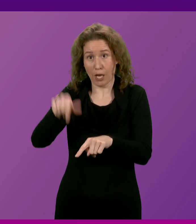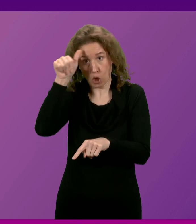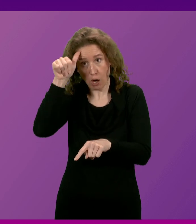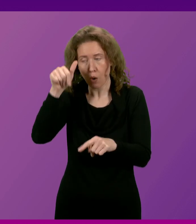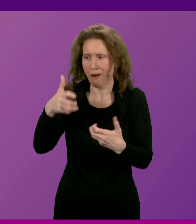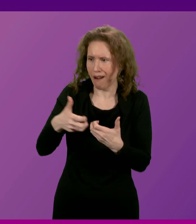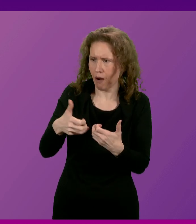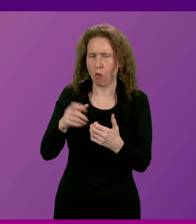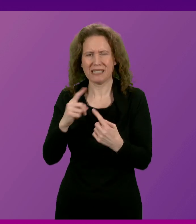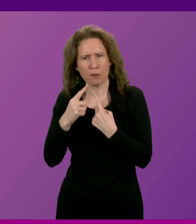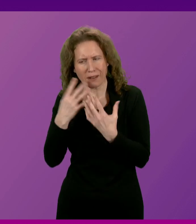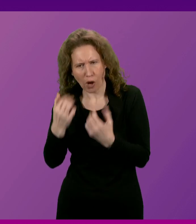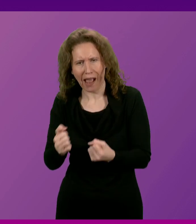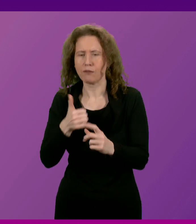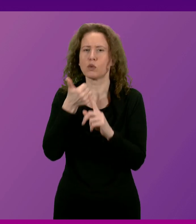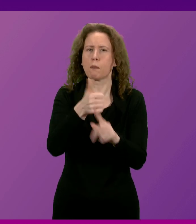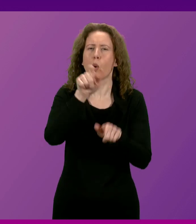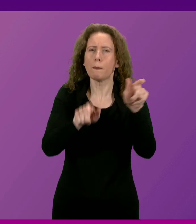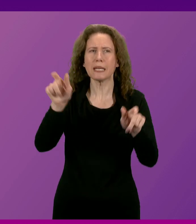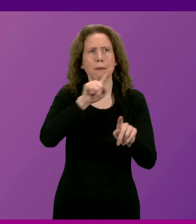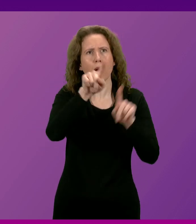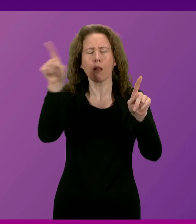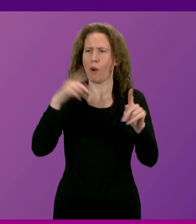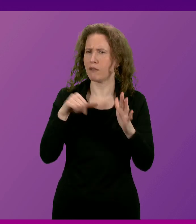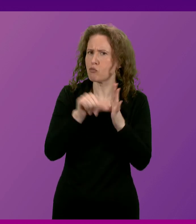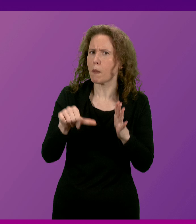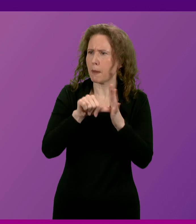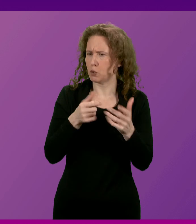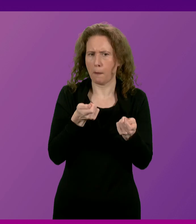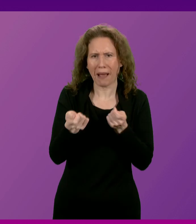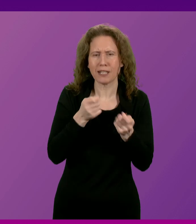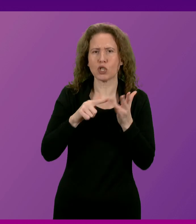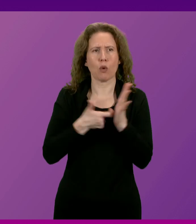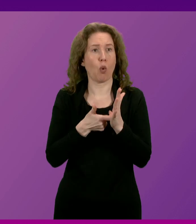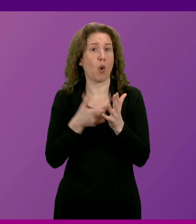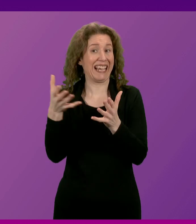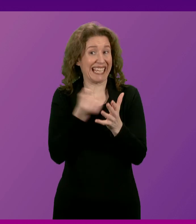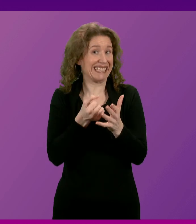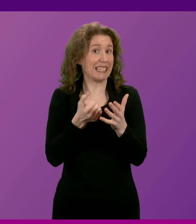information to support consumers who are seeking help on managing or accessing smart meters.